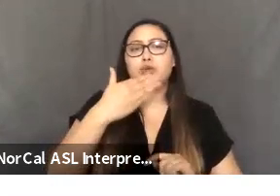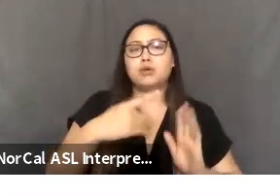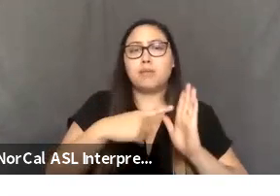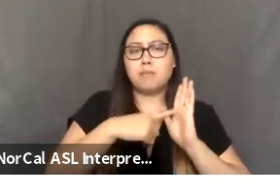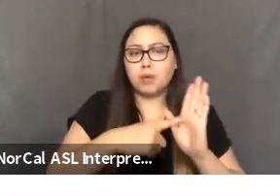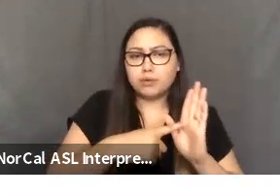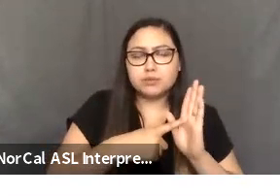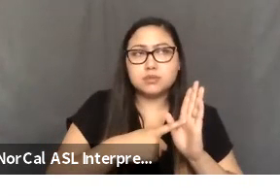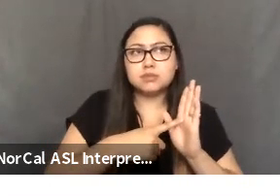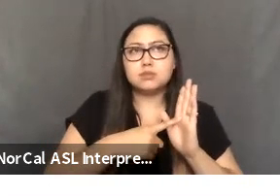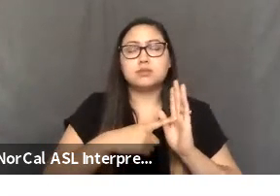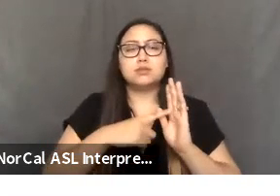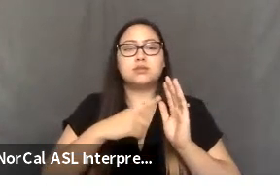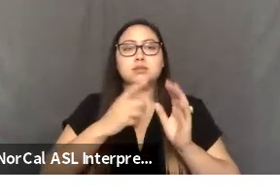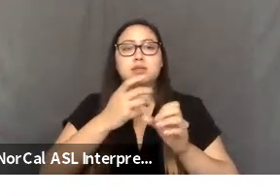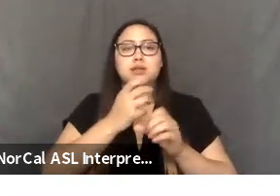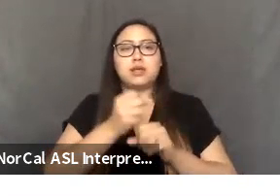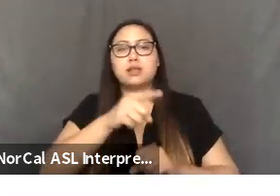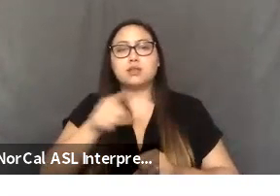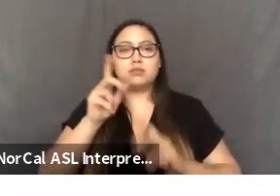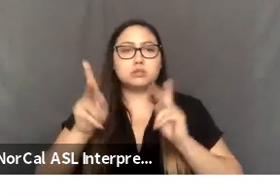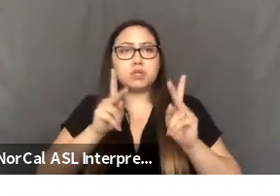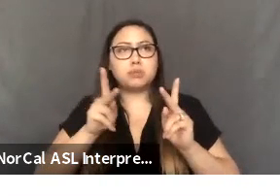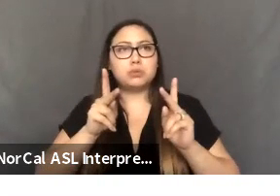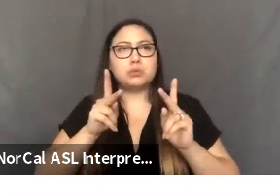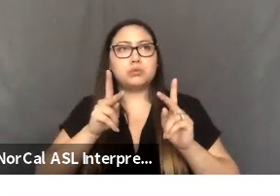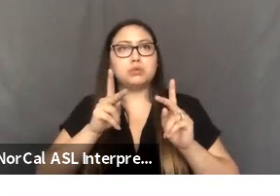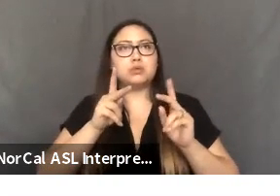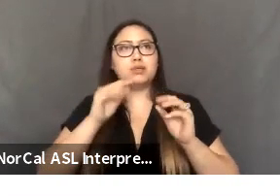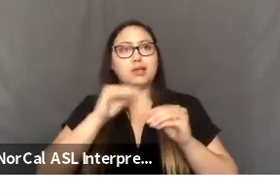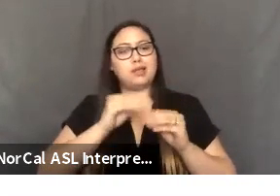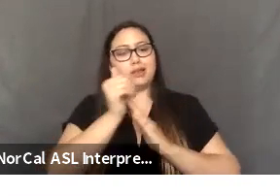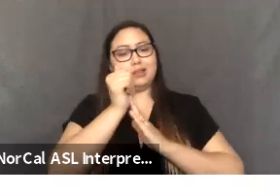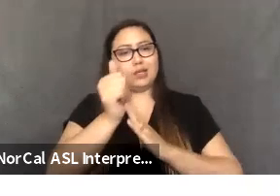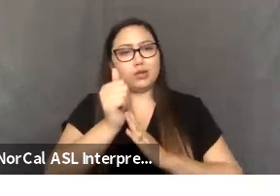about getting people to leadership and organizational behavior change,